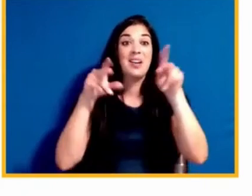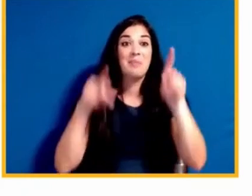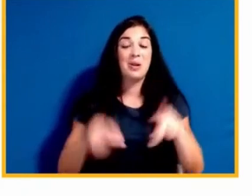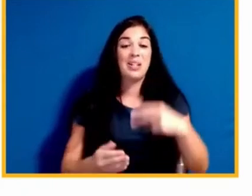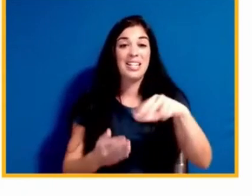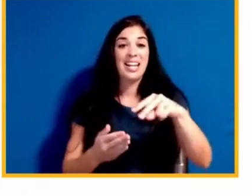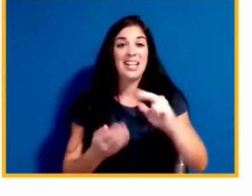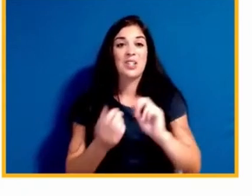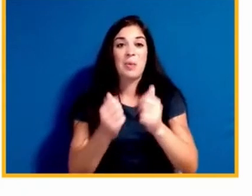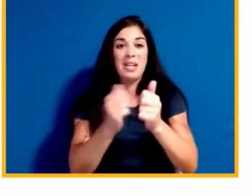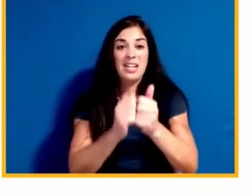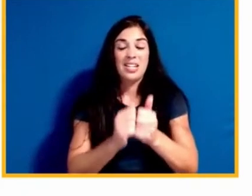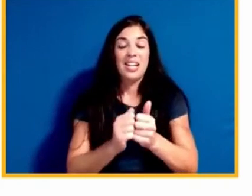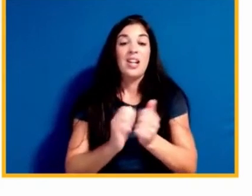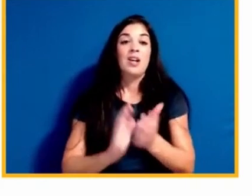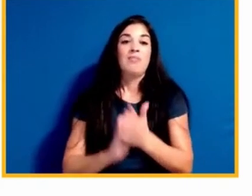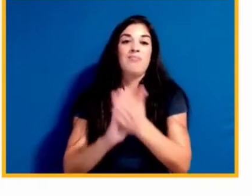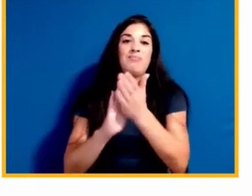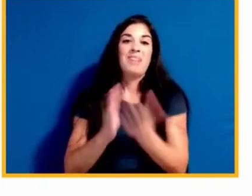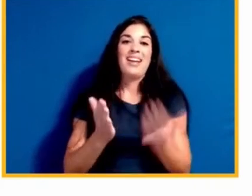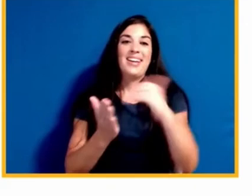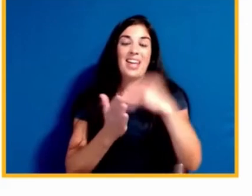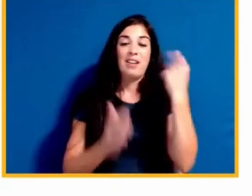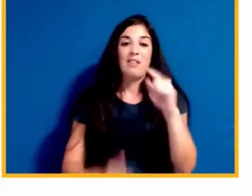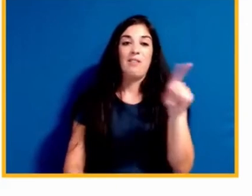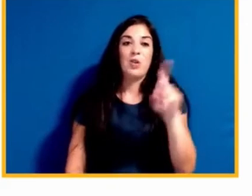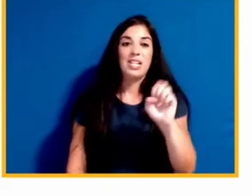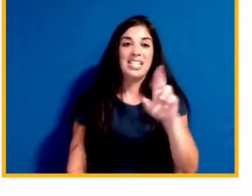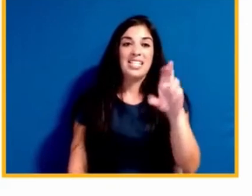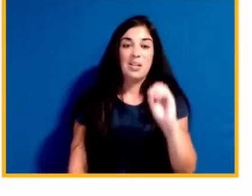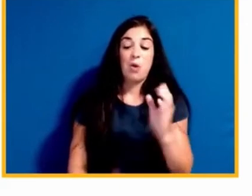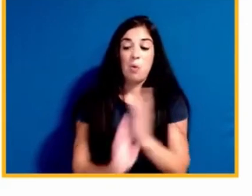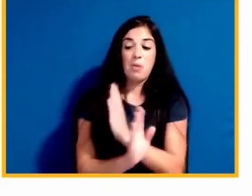give it up one more time for Zero, and before we get to the judge's commentary,